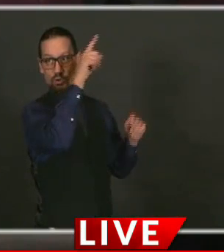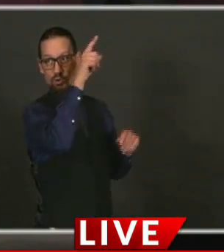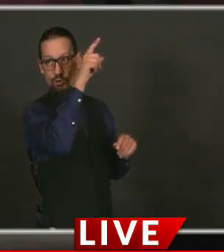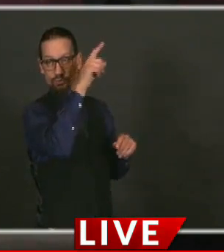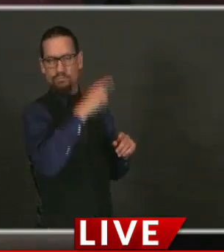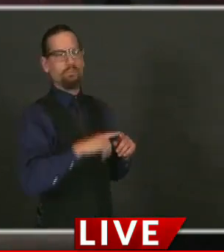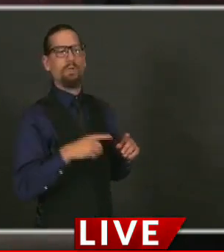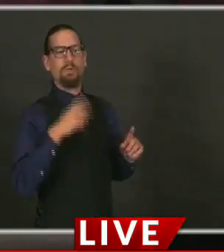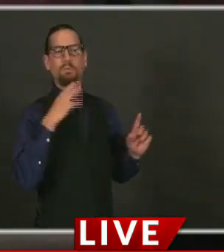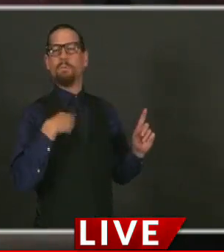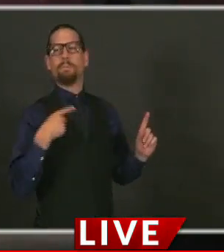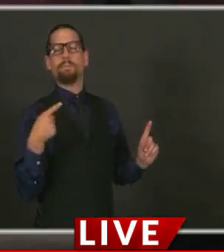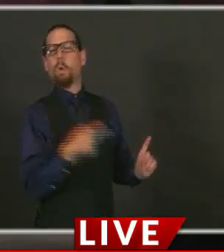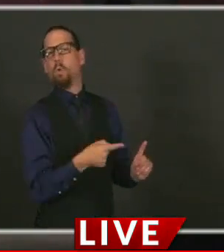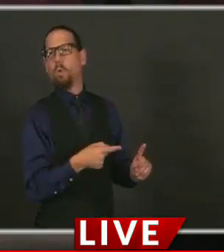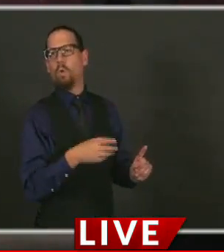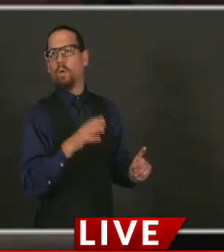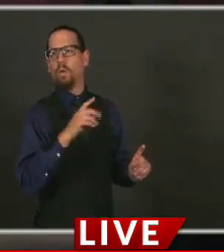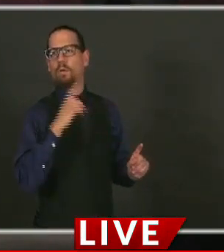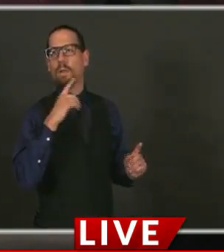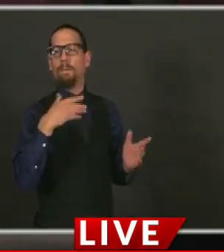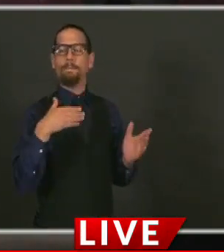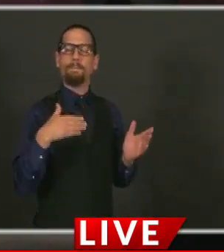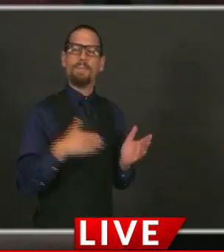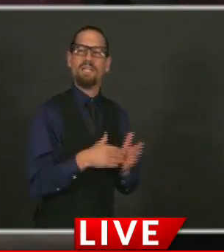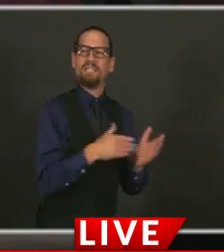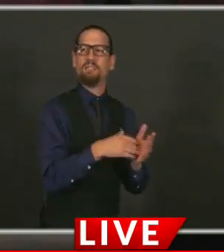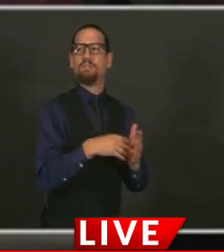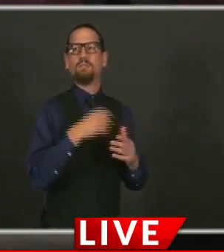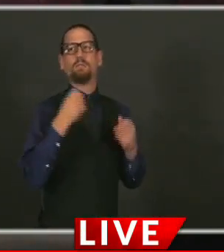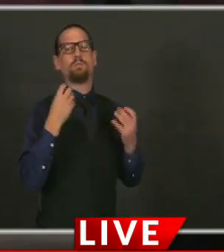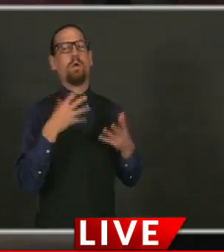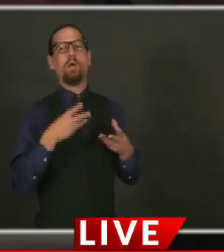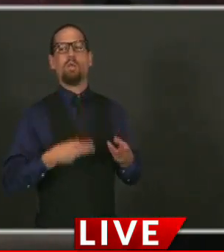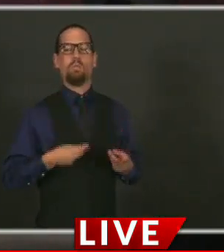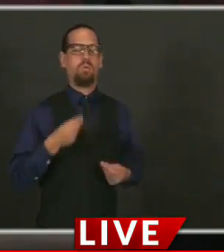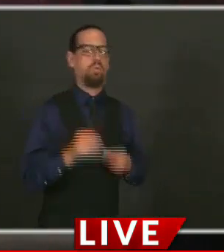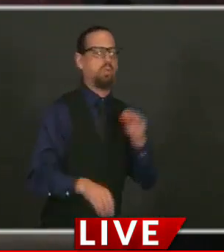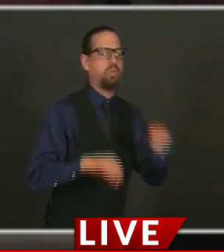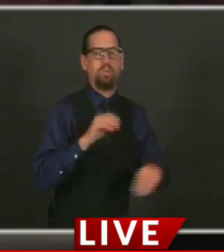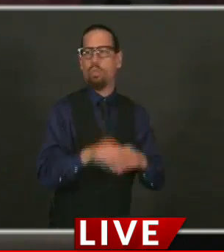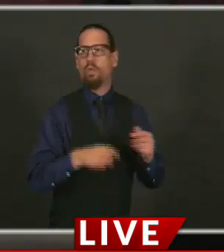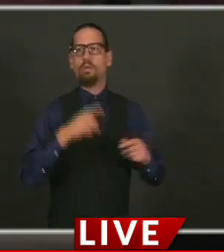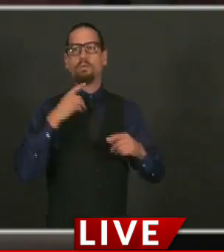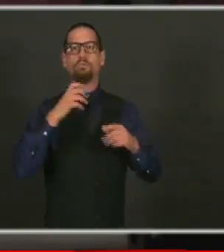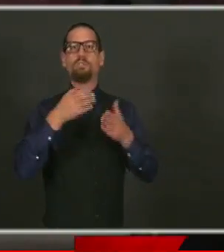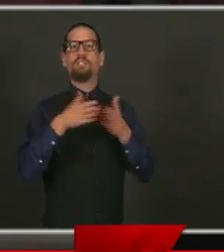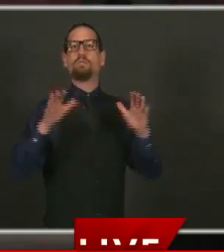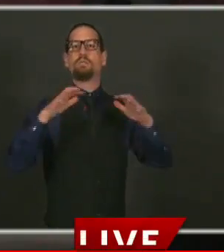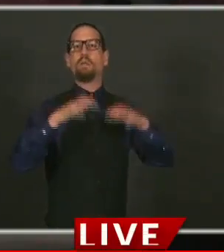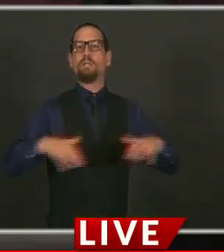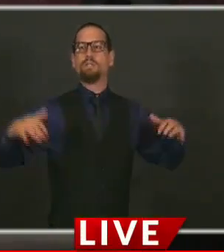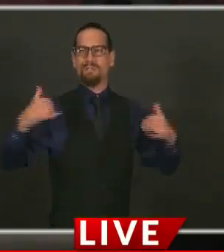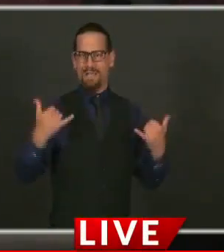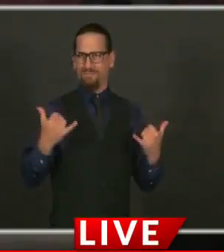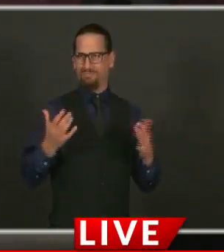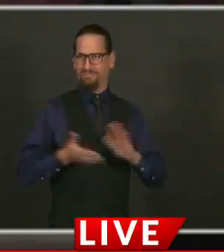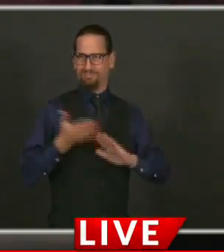LOWEST NUMBER OF STATE EMPLOYEES PER CAPITA IN THE COUNTRY. THE POINT IS WE GIVE MILLIONS